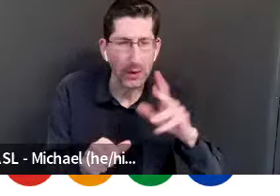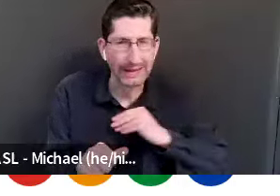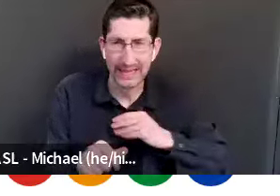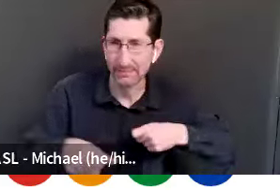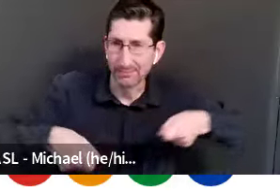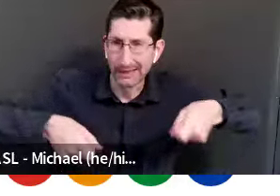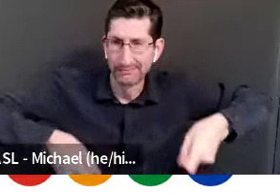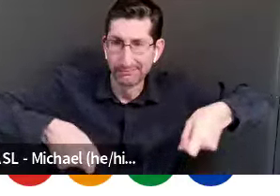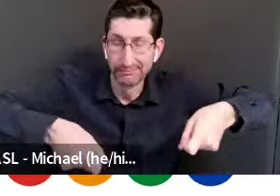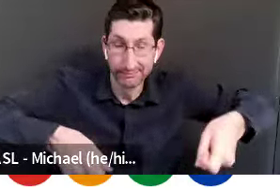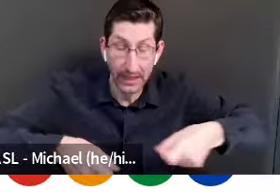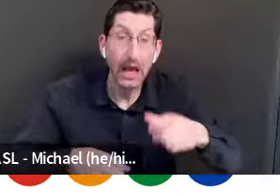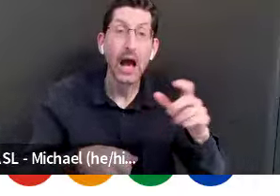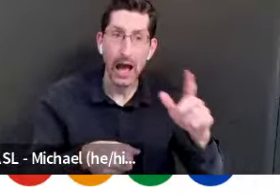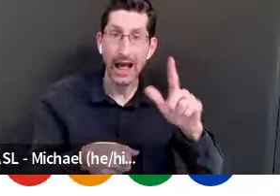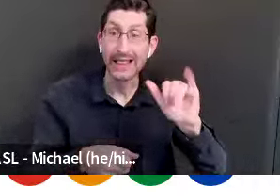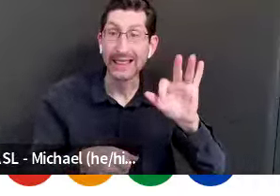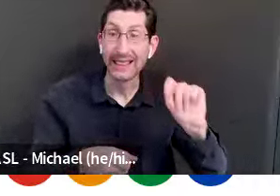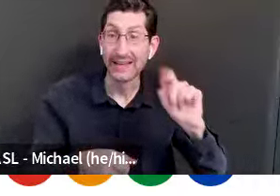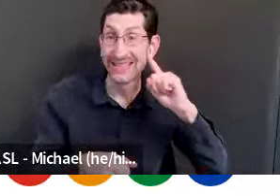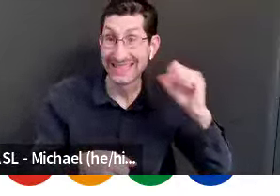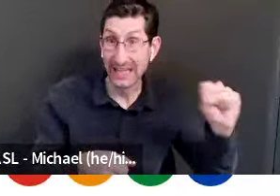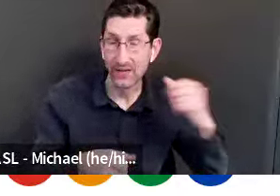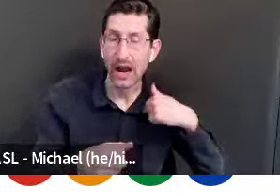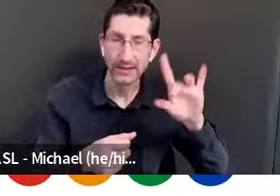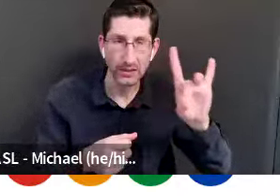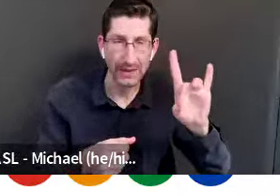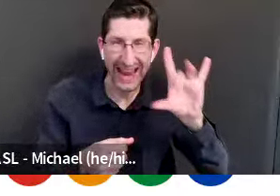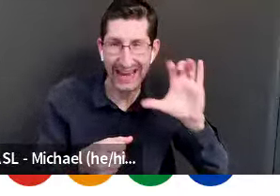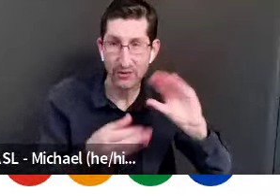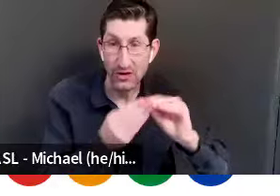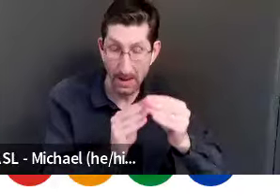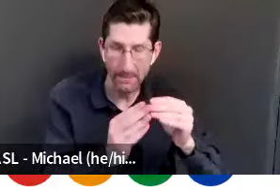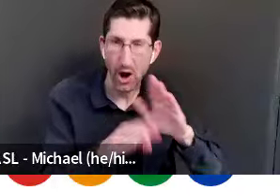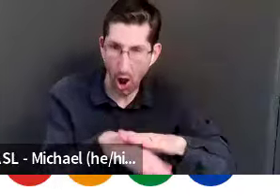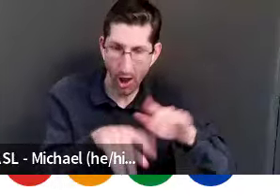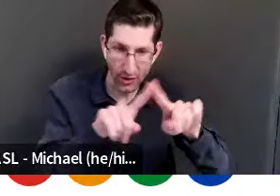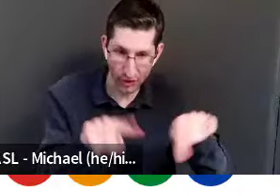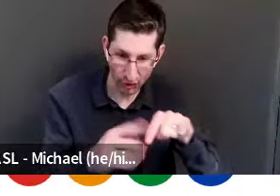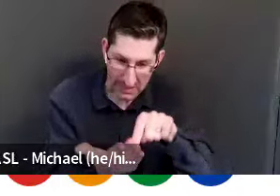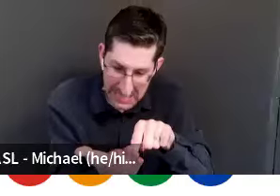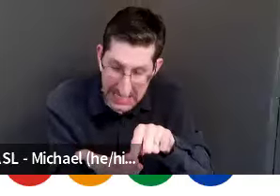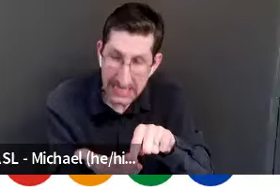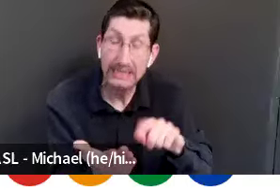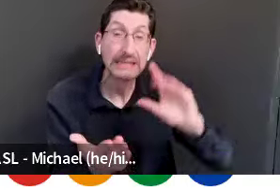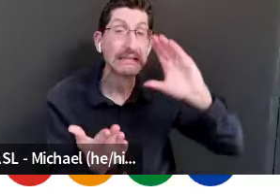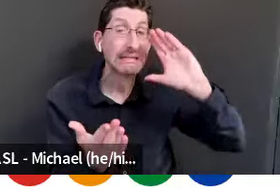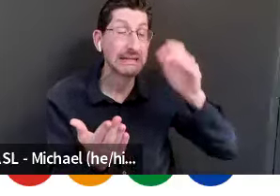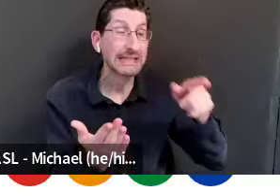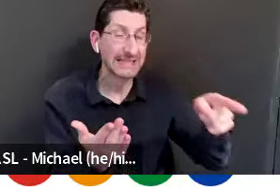I ONLY HAD ONE OR TWO DRIVERS NOT DEAL WITH MY ROLLATOR. SILVER MEMBERS HAVE A 800 NUMBER